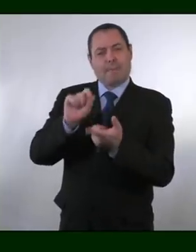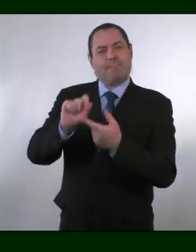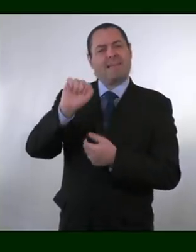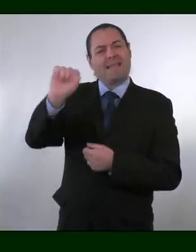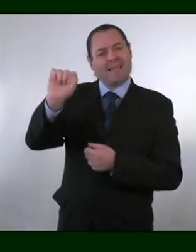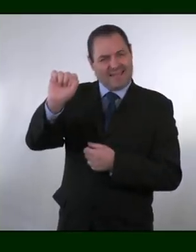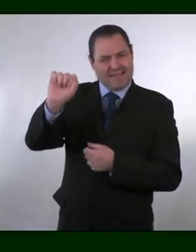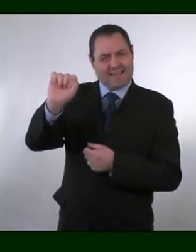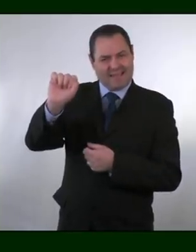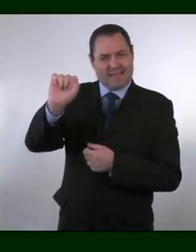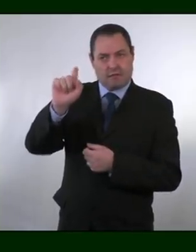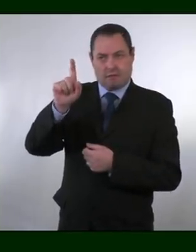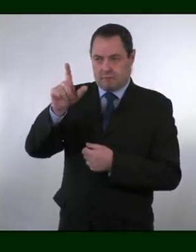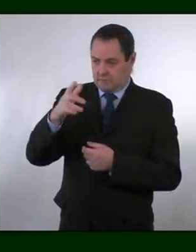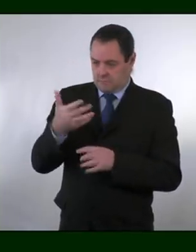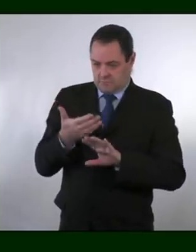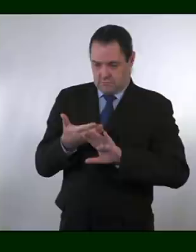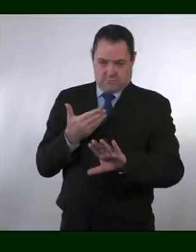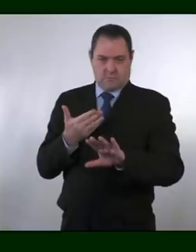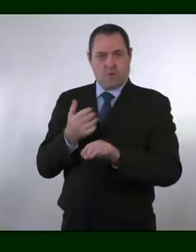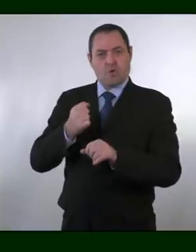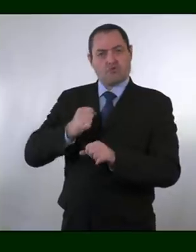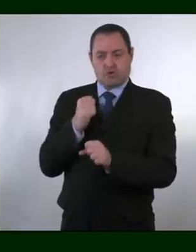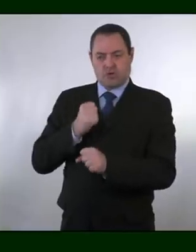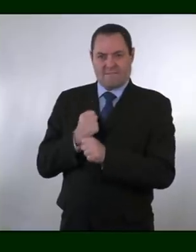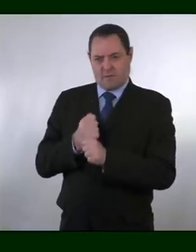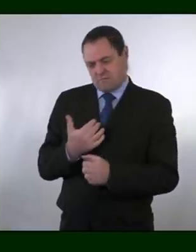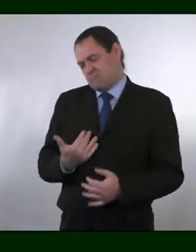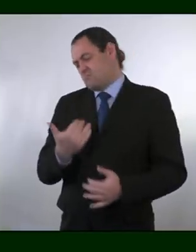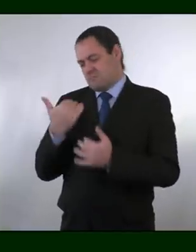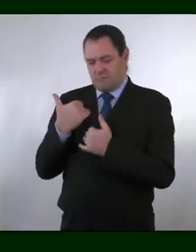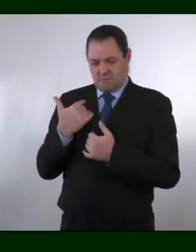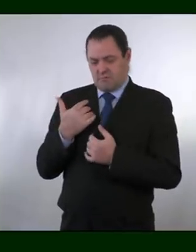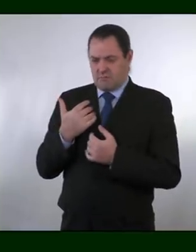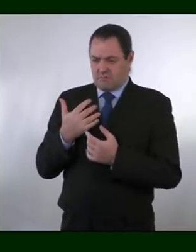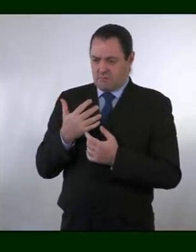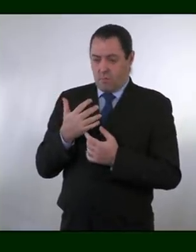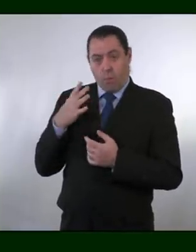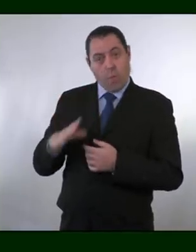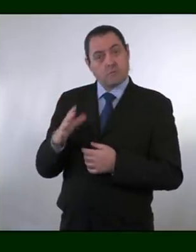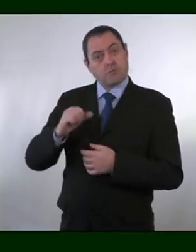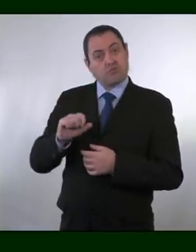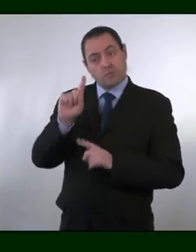has taken and used devolution as a means not to improve the lives of its constituents,